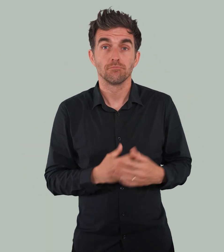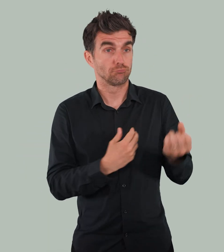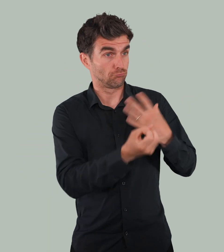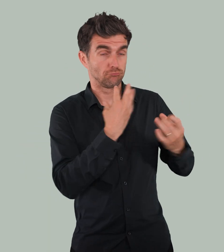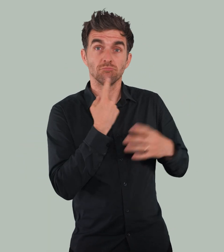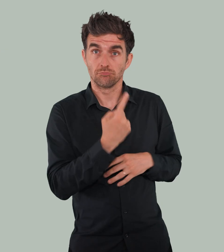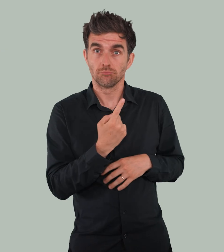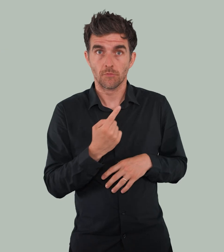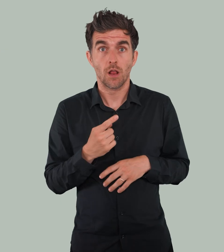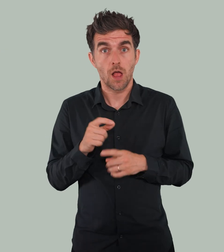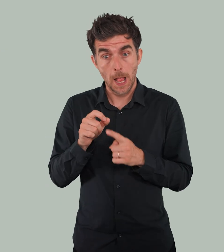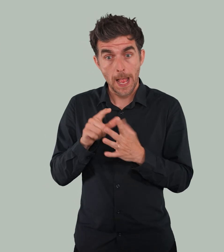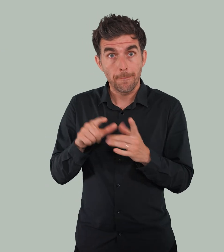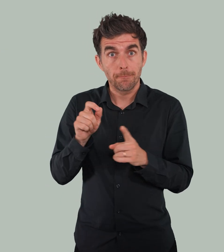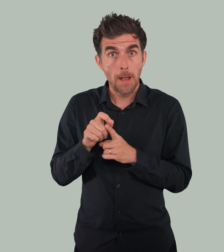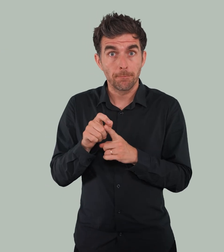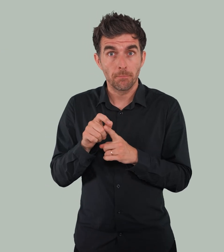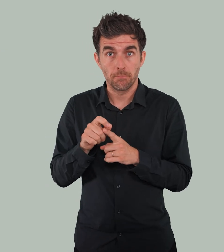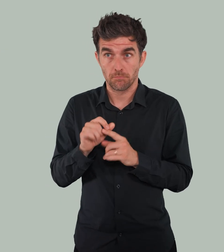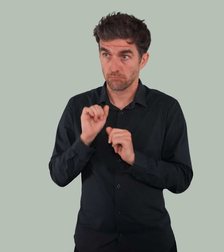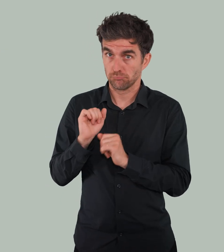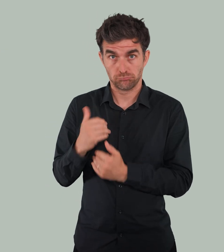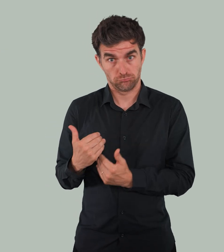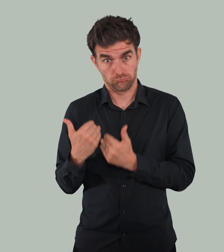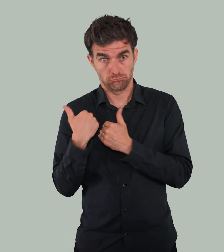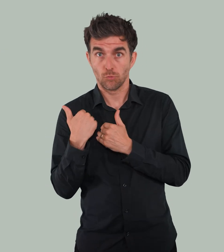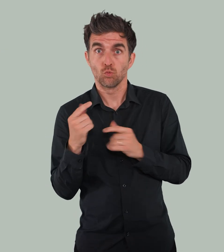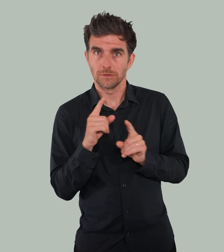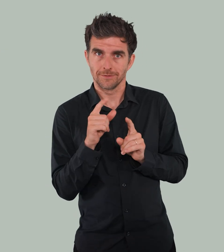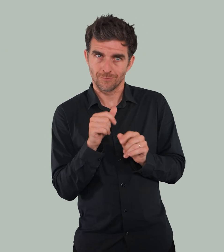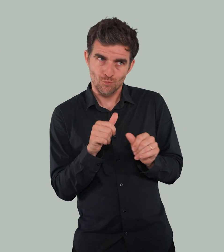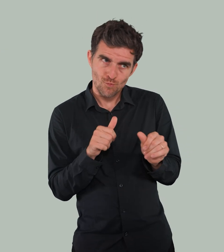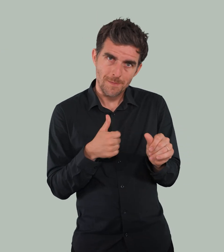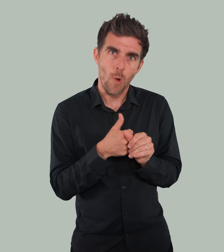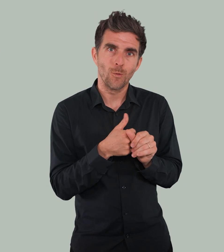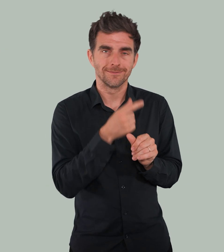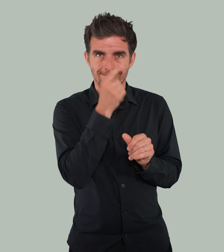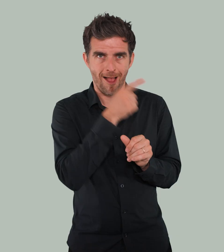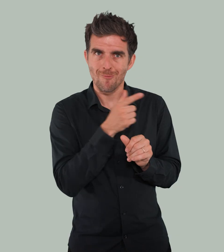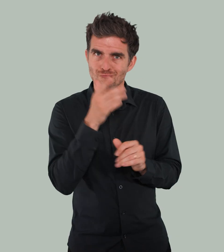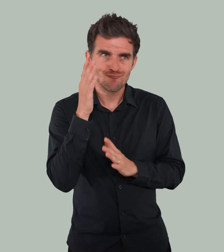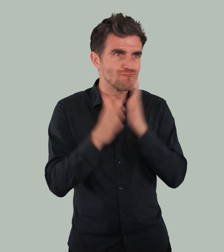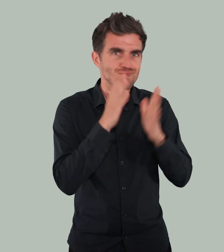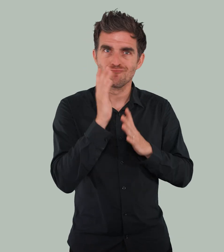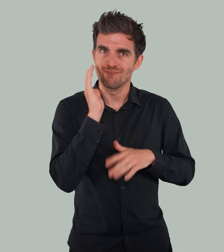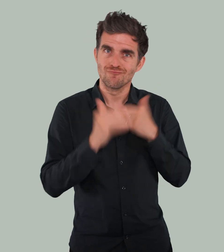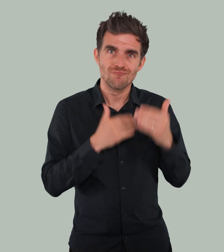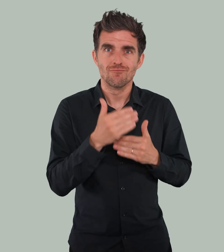Respondents describe the role PIP plays in supporting this participation,